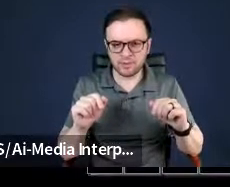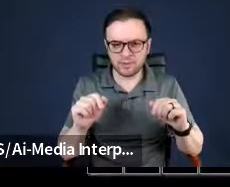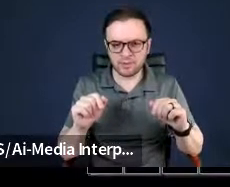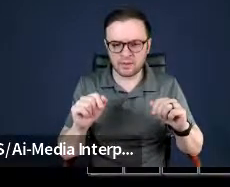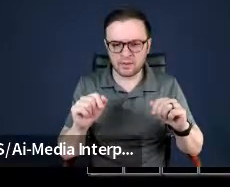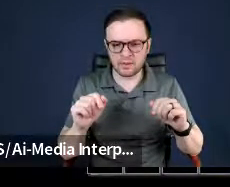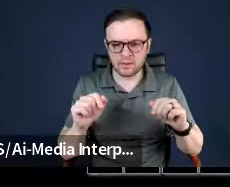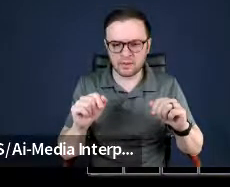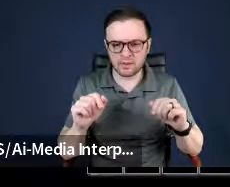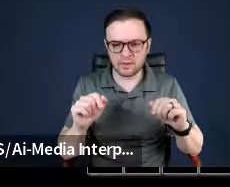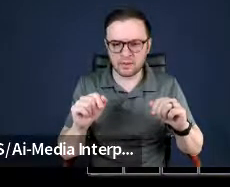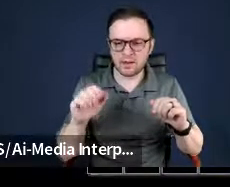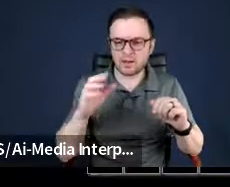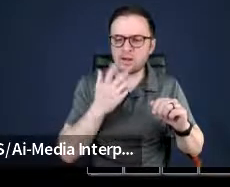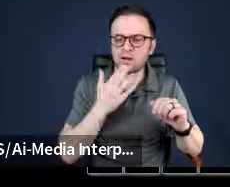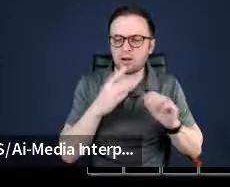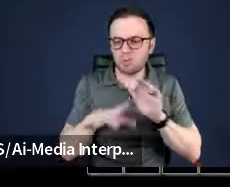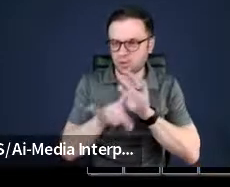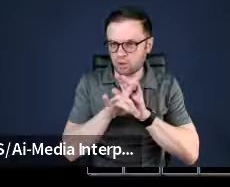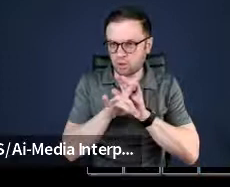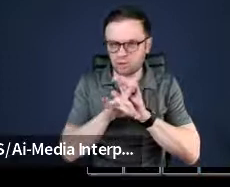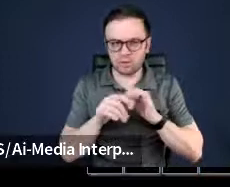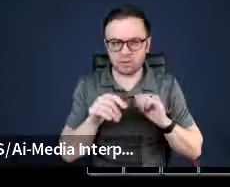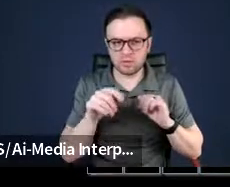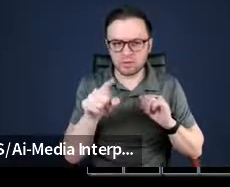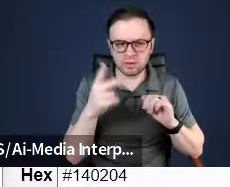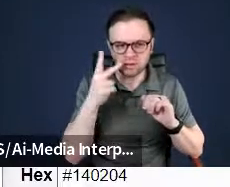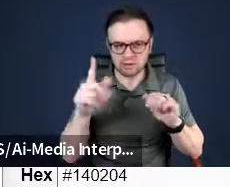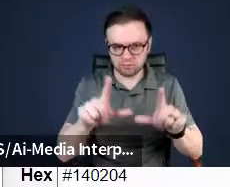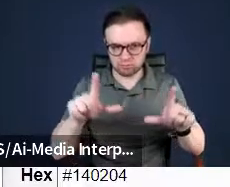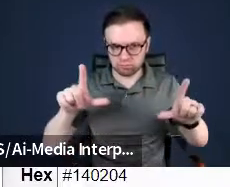ANDI and we are going to look at color contrast testing tool, accessible color picker and